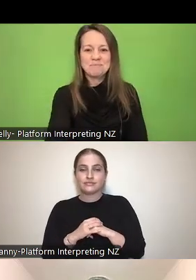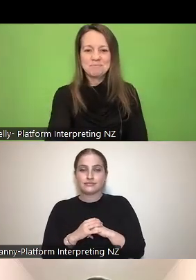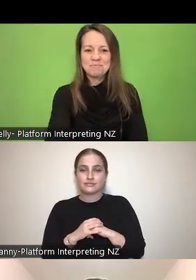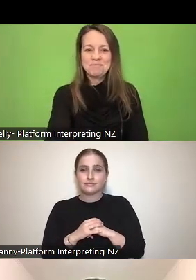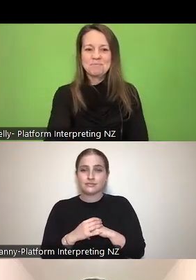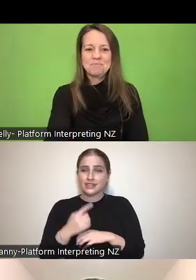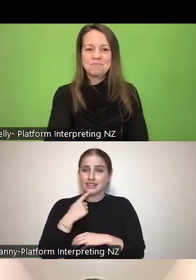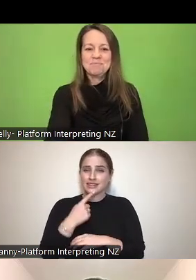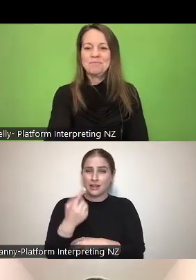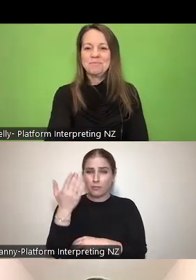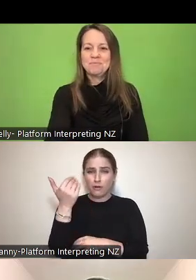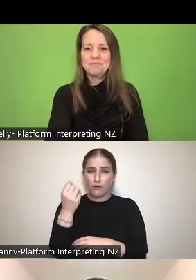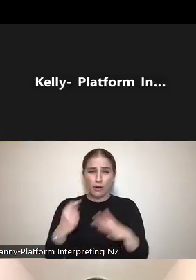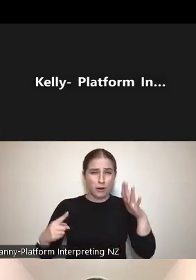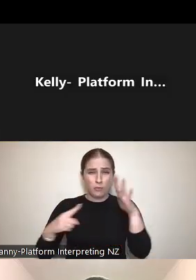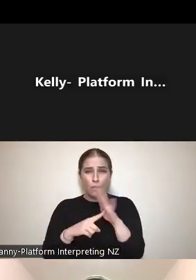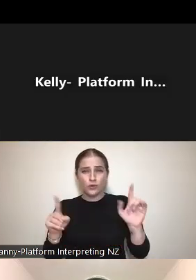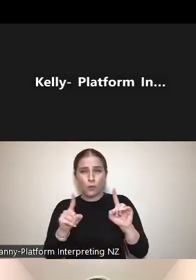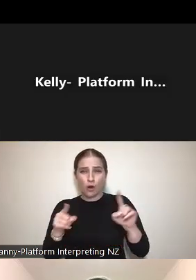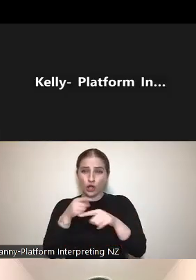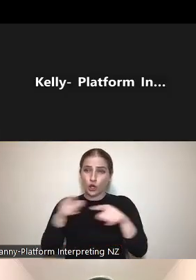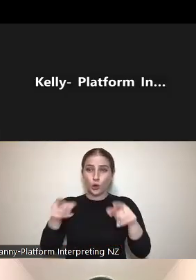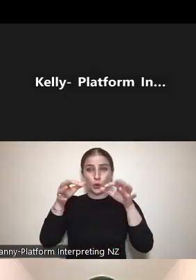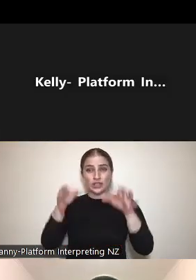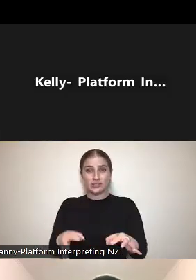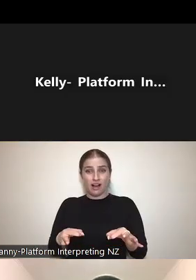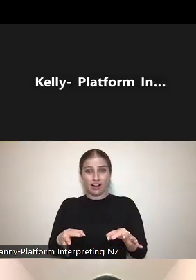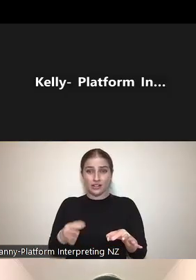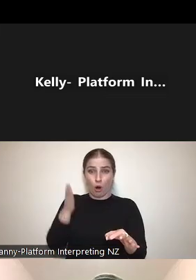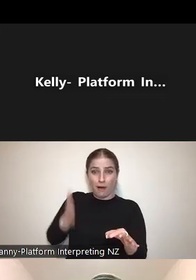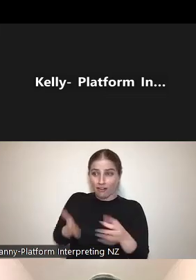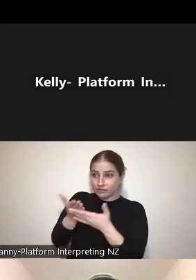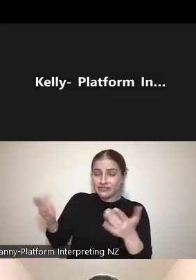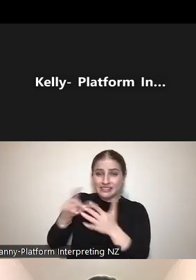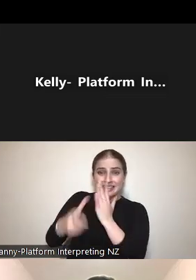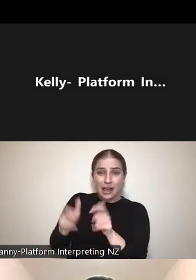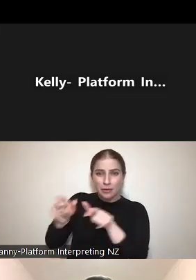as disabled people, we have our autonomy. You can just be honest about what you can provide,